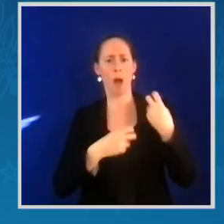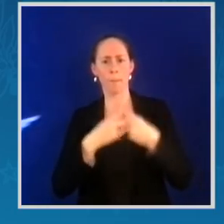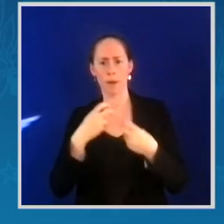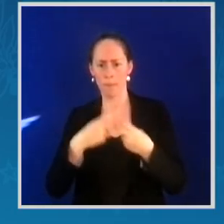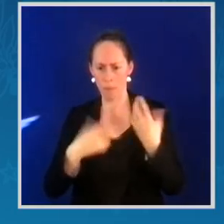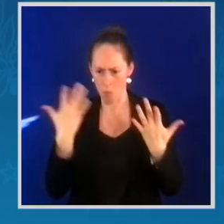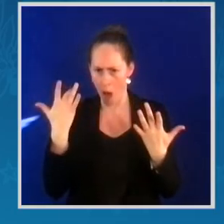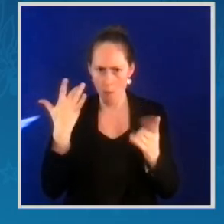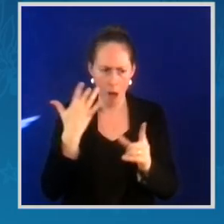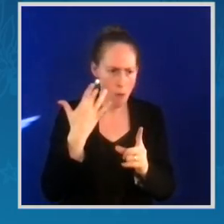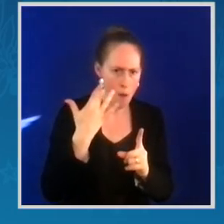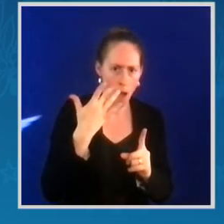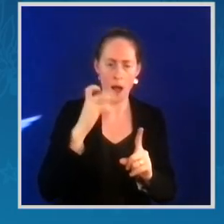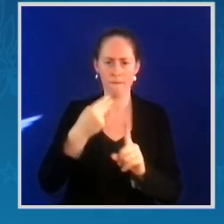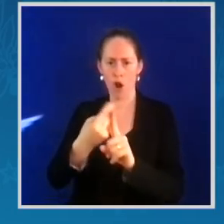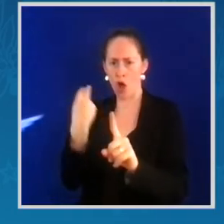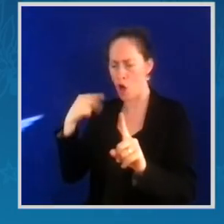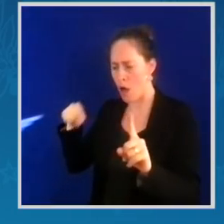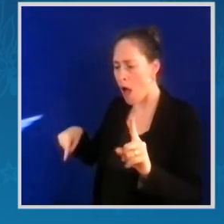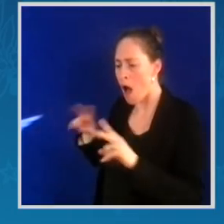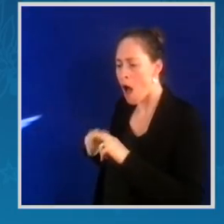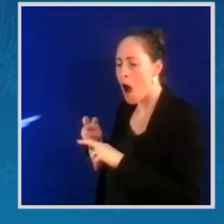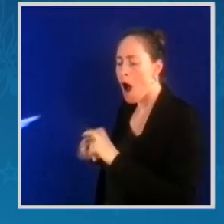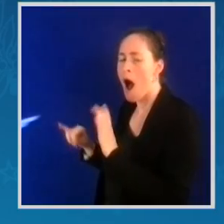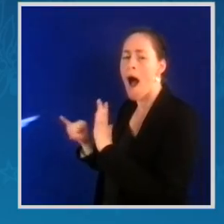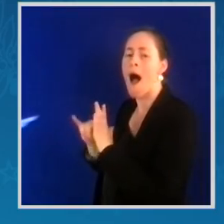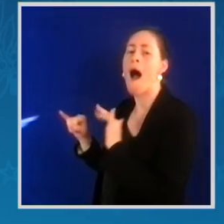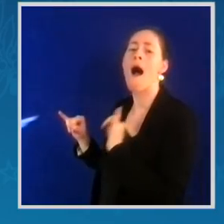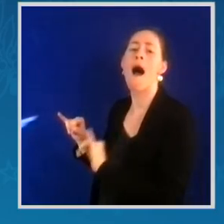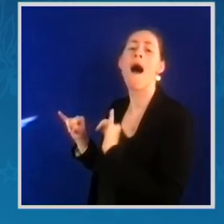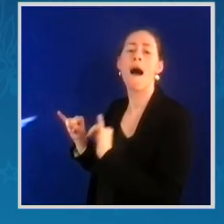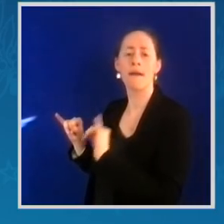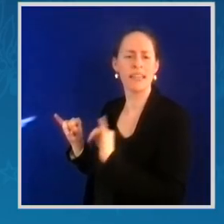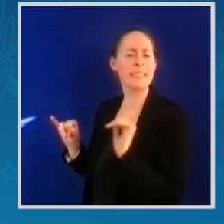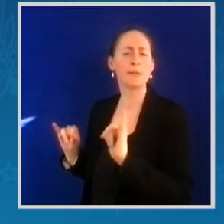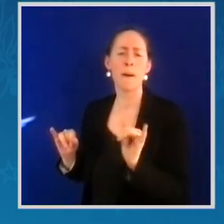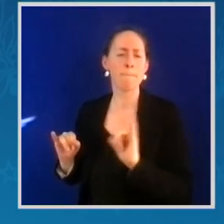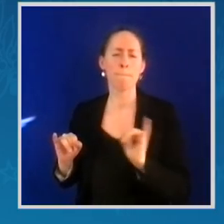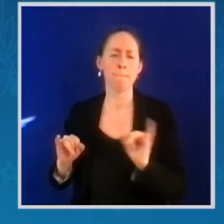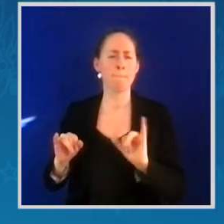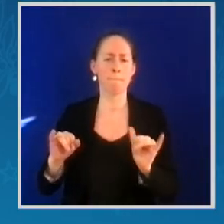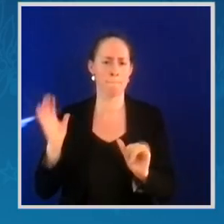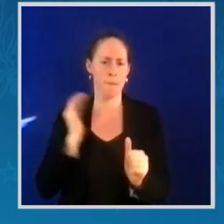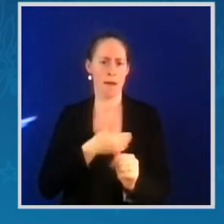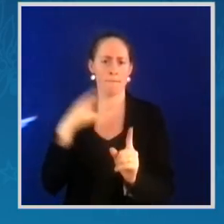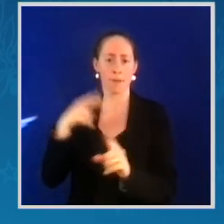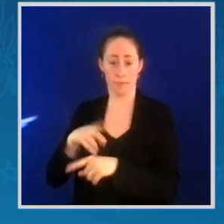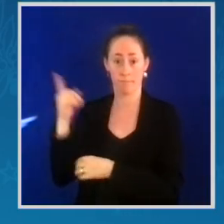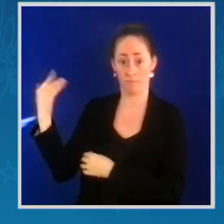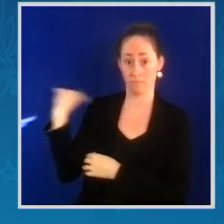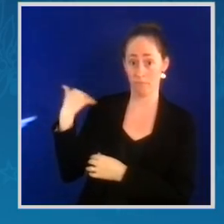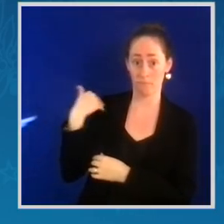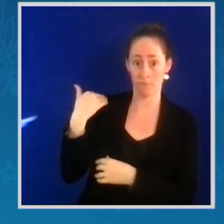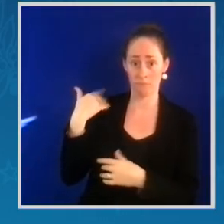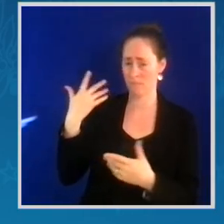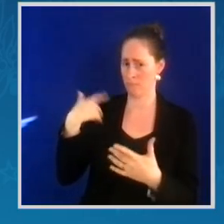And so that is the approach we are taking. When the President asked me to deal with this issue, it was about addressing the root causes of migration.